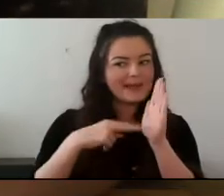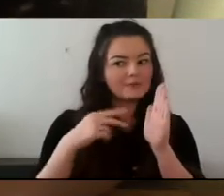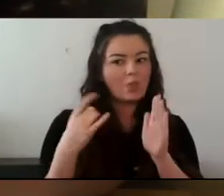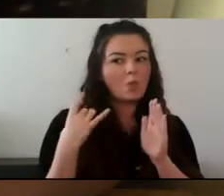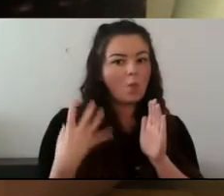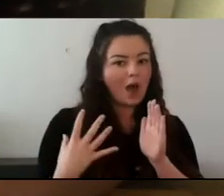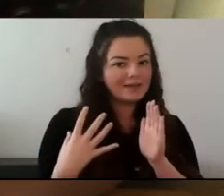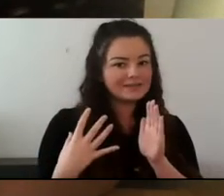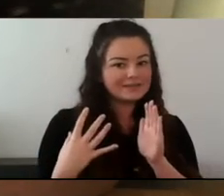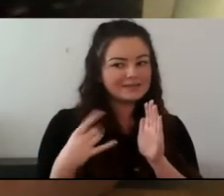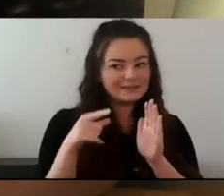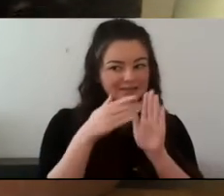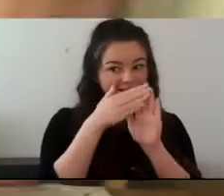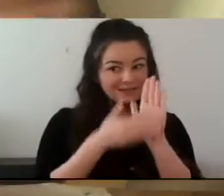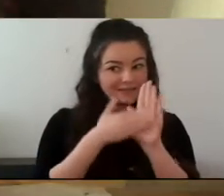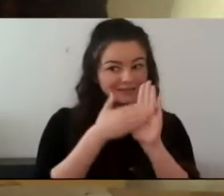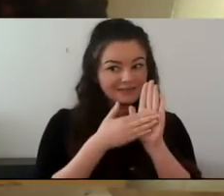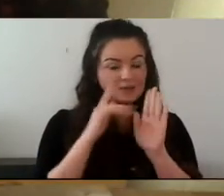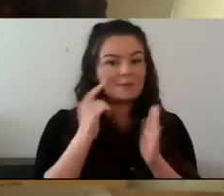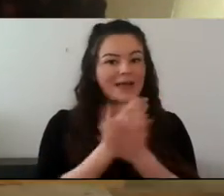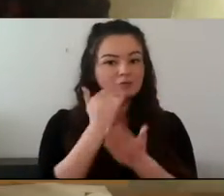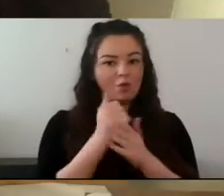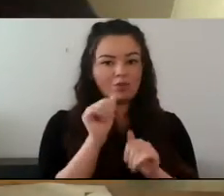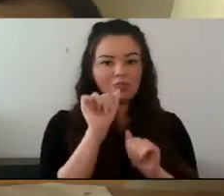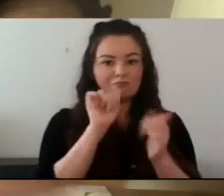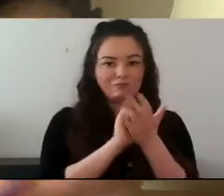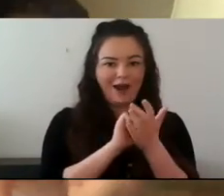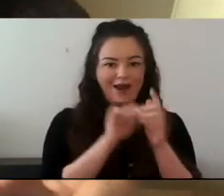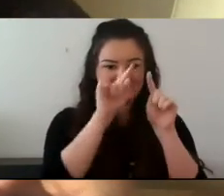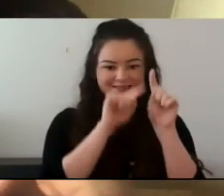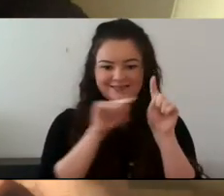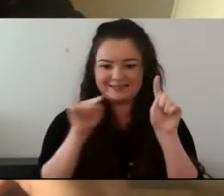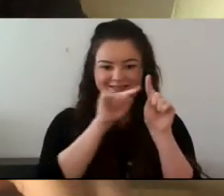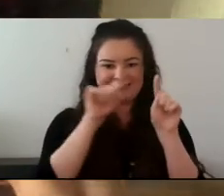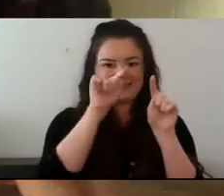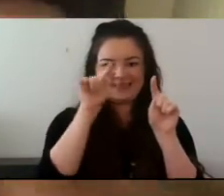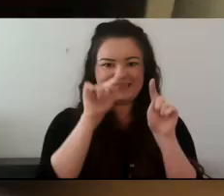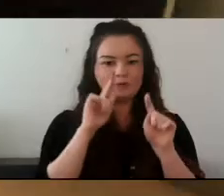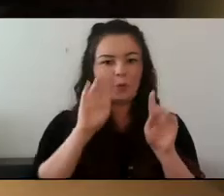doesn't have the colour on, the opposite side so when I put it down it comes the right way out and